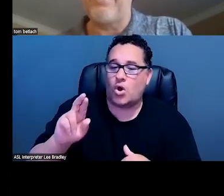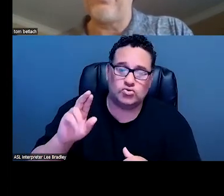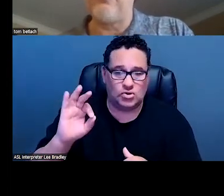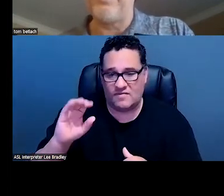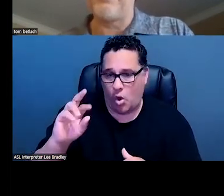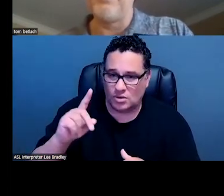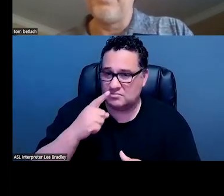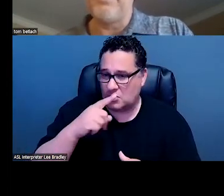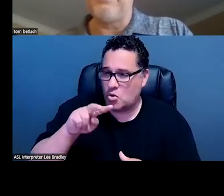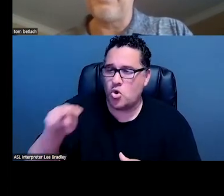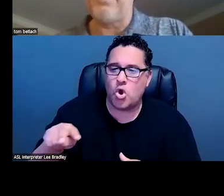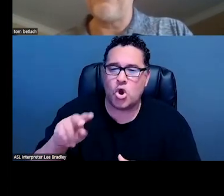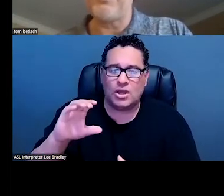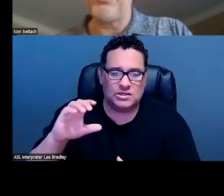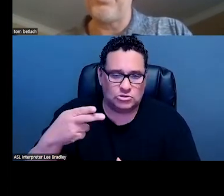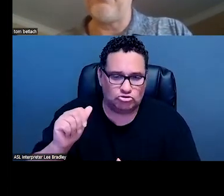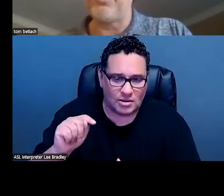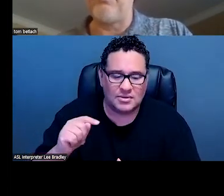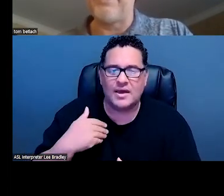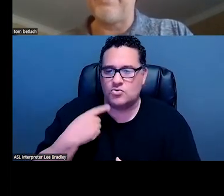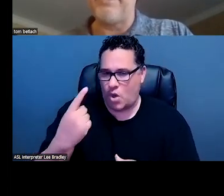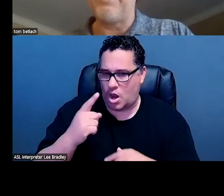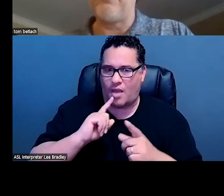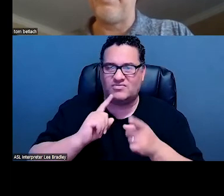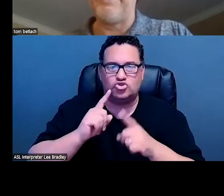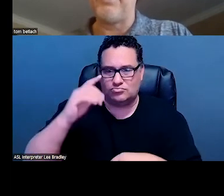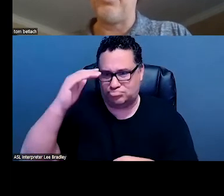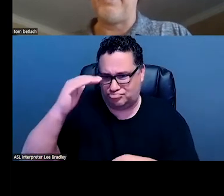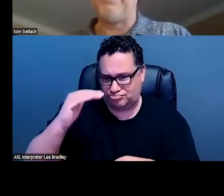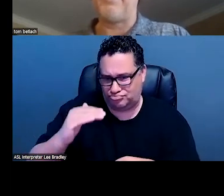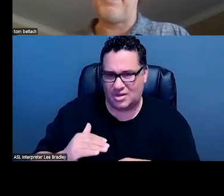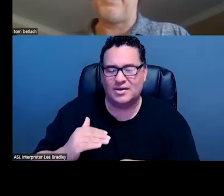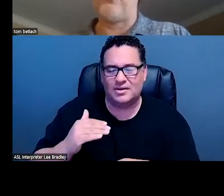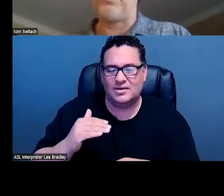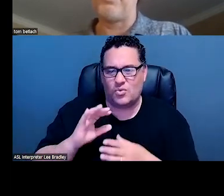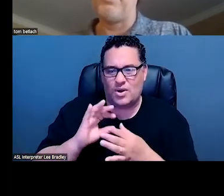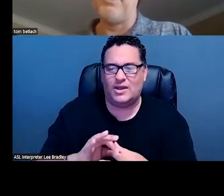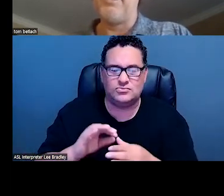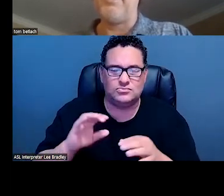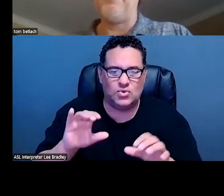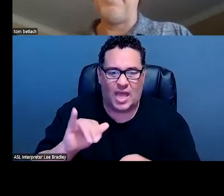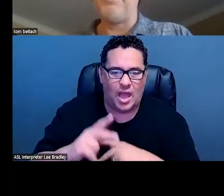THERE WAS A CONVERSATION THAT WAS GOING ON, AS IT RELATES TO DOING THIS, TYPE OF WORK. AND,